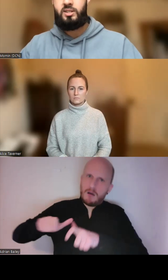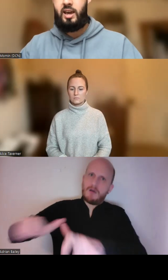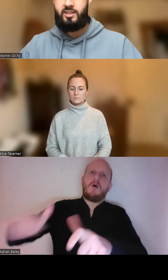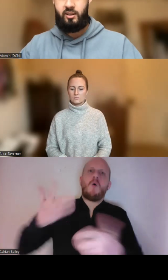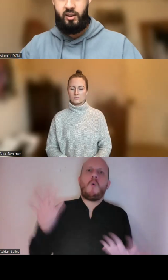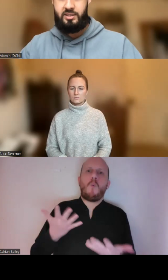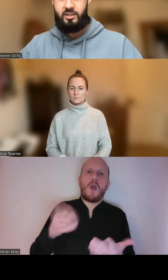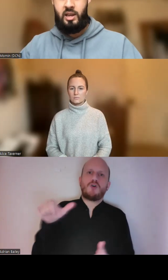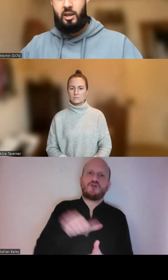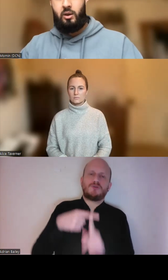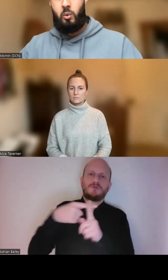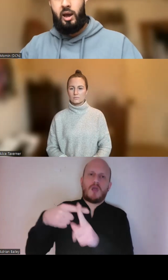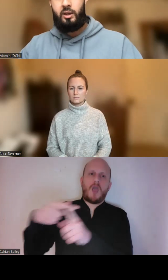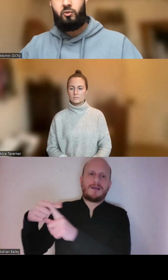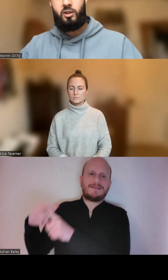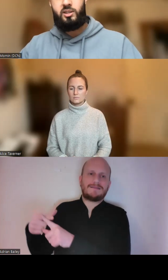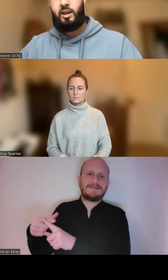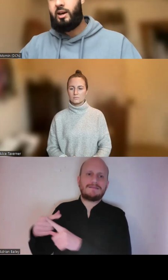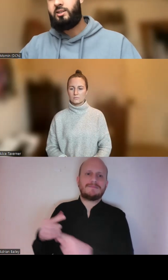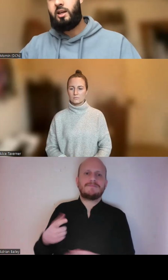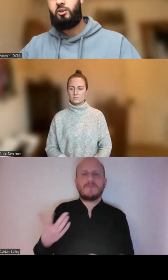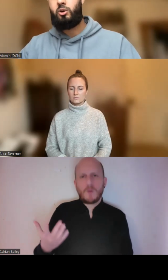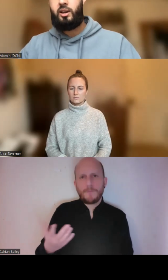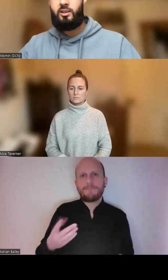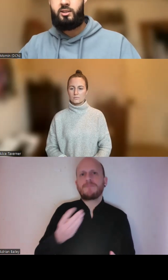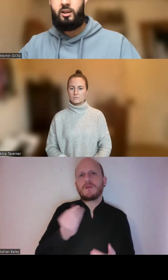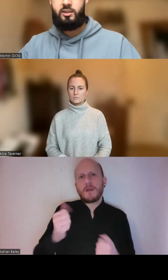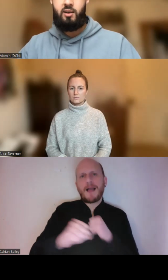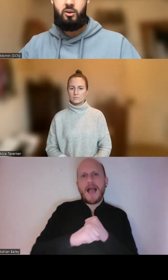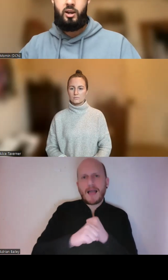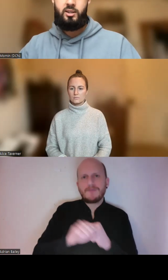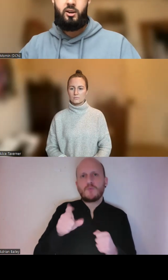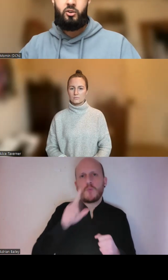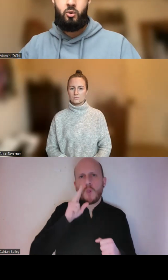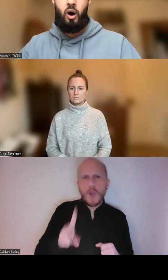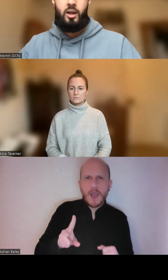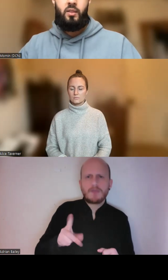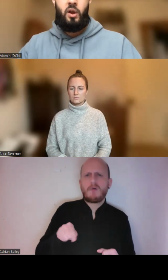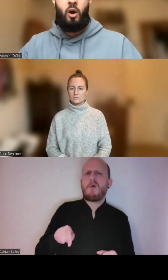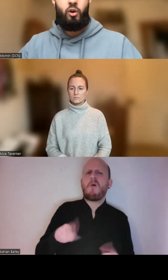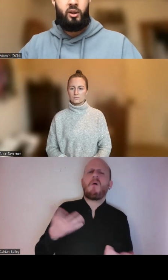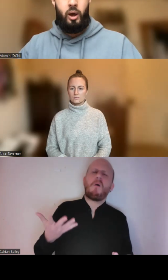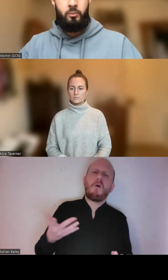those testing phases where you've got certain ads that you're looking at and have a look and say, you know what? They are running well.